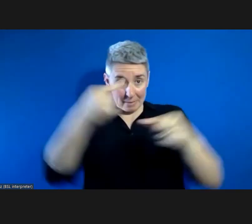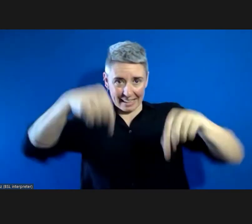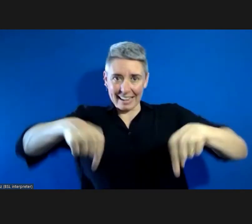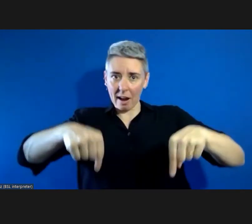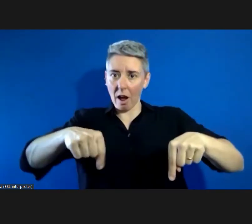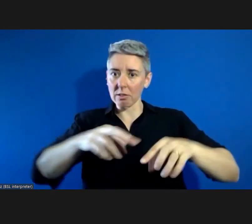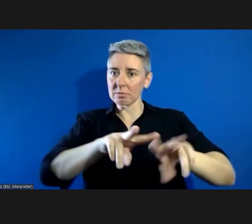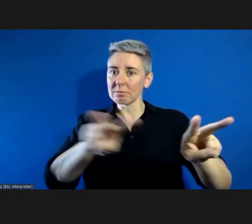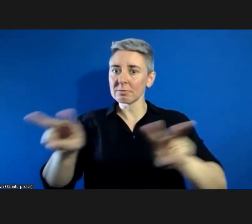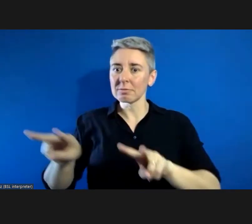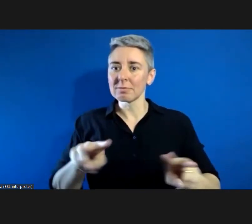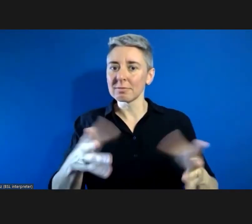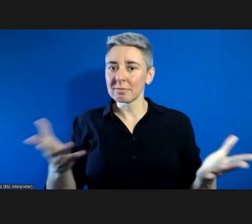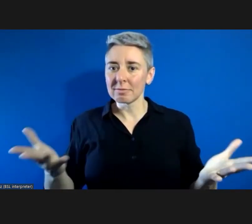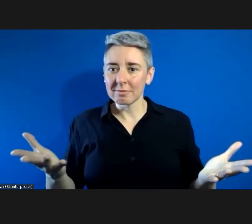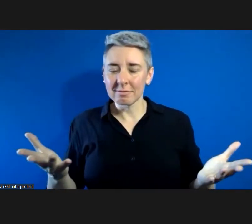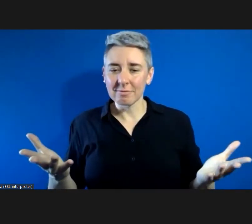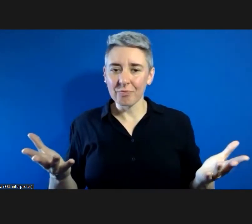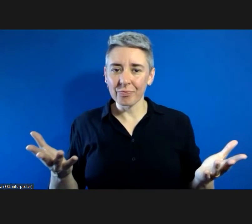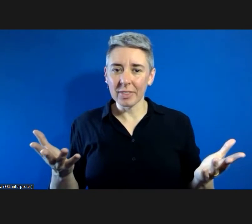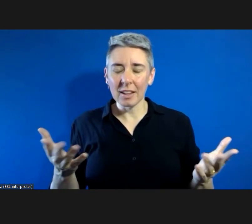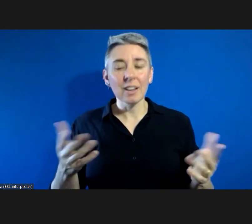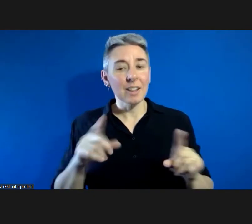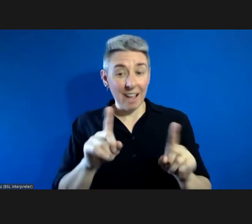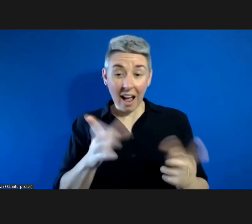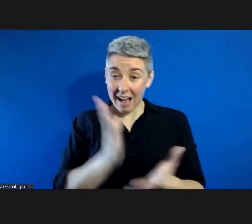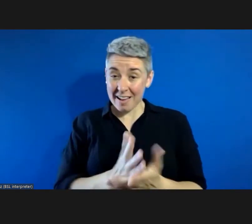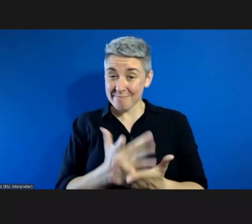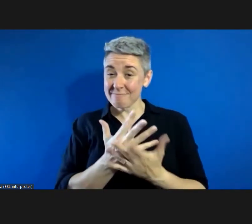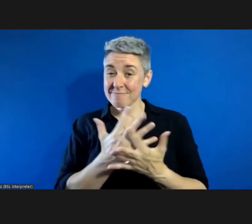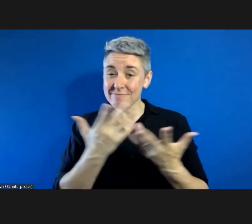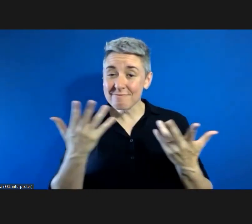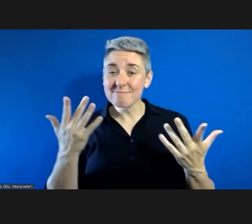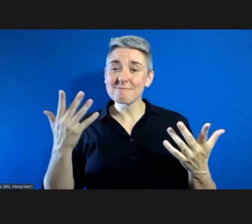You wouldn't believe the amount of times I've had people come up to me, really offended,